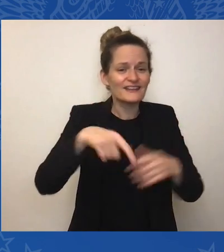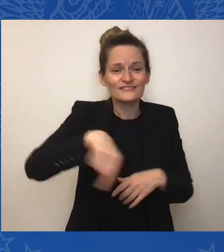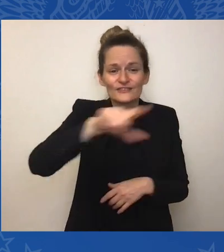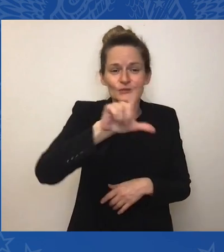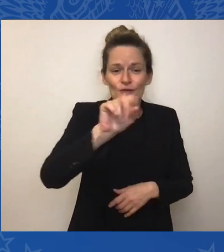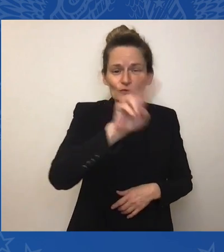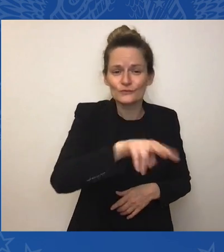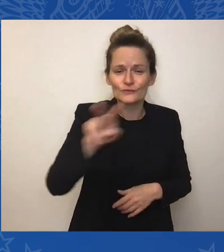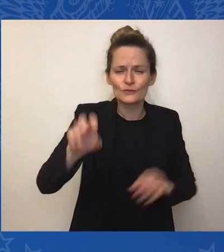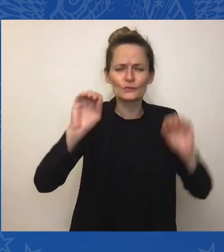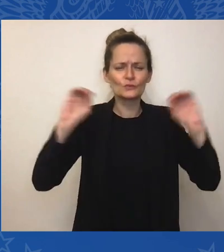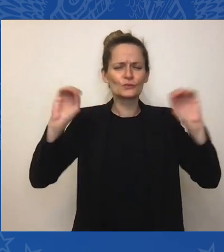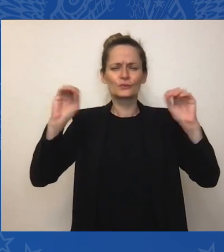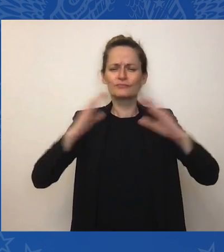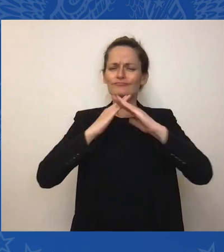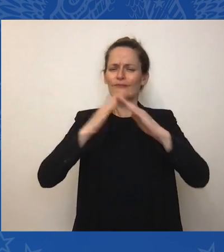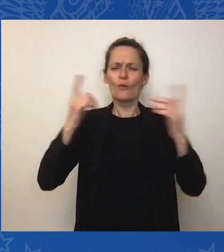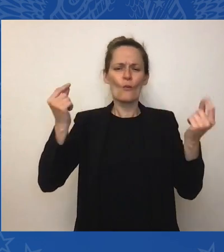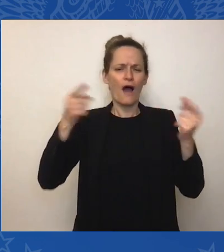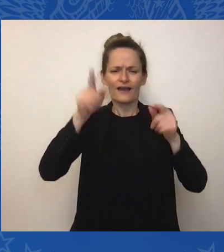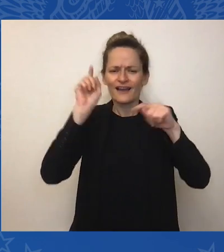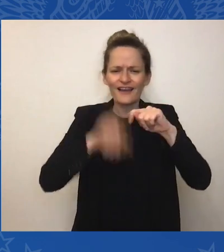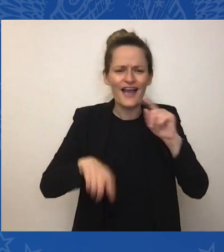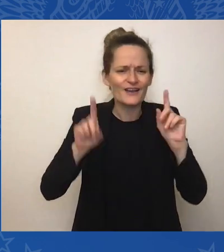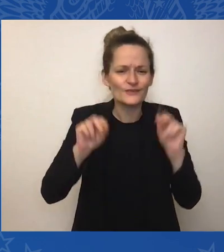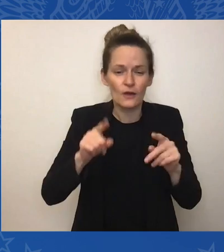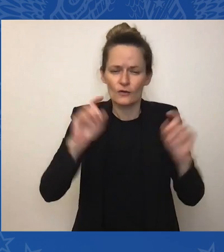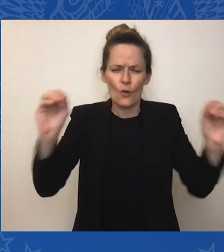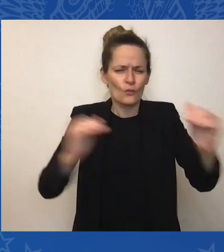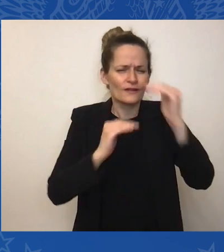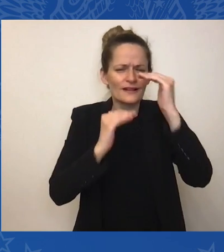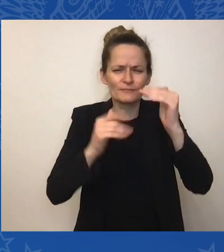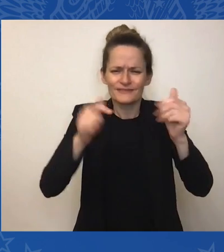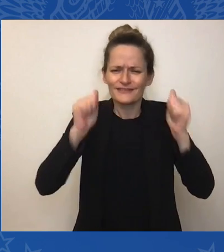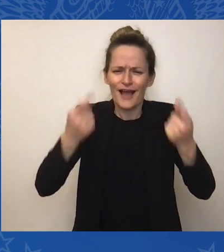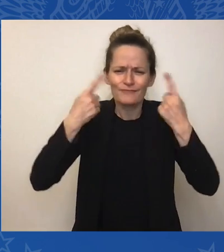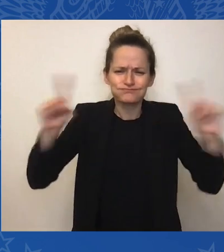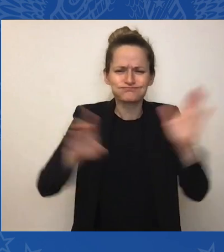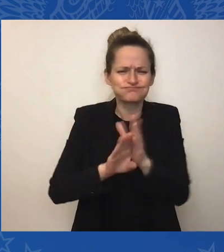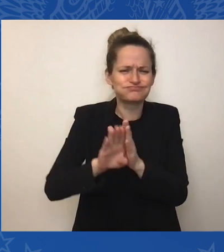So get going, for God's sake. Godspeed on your journey. Keep the faith.